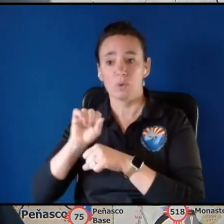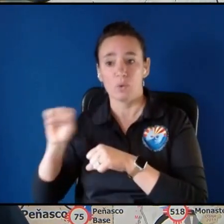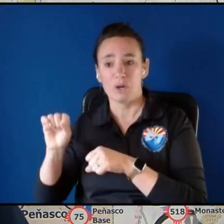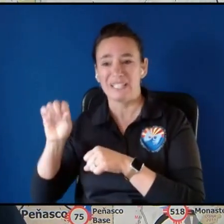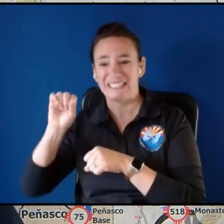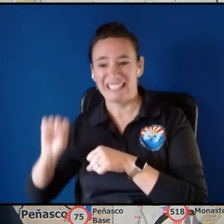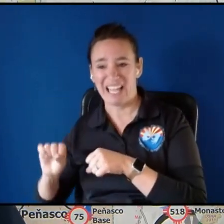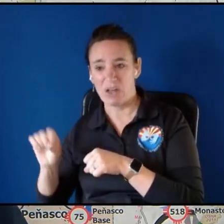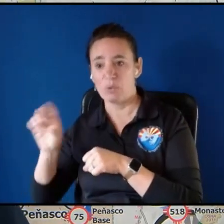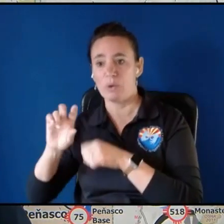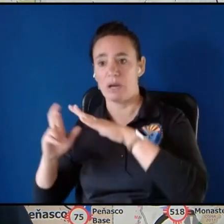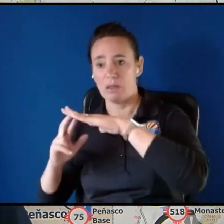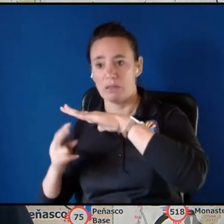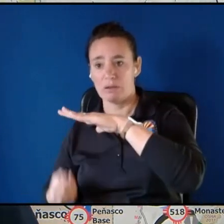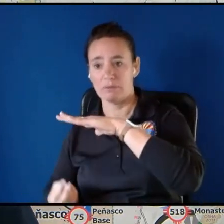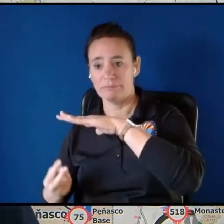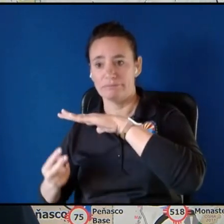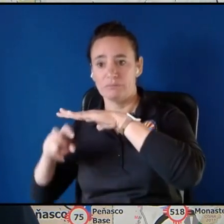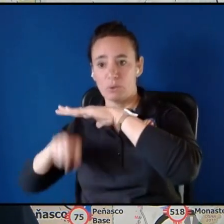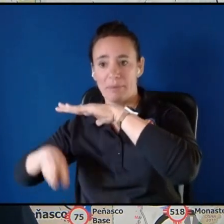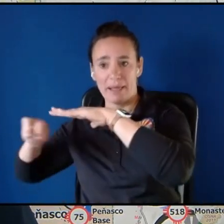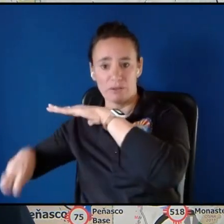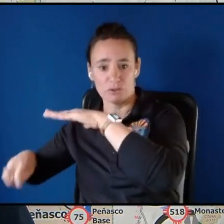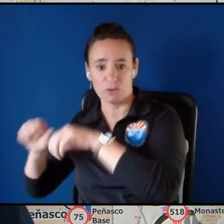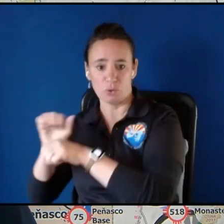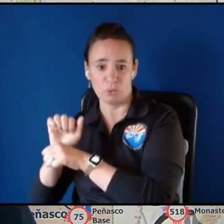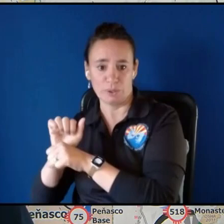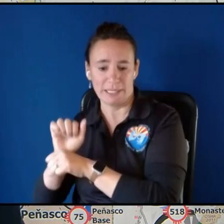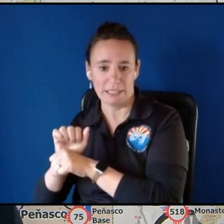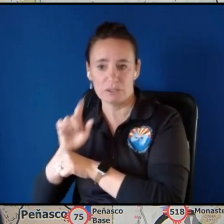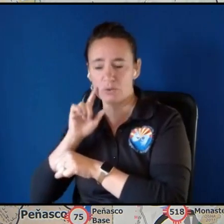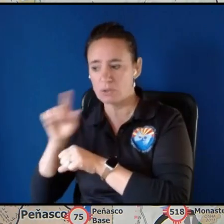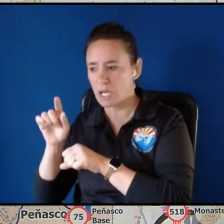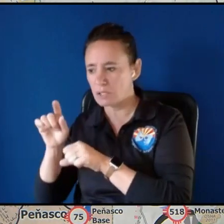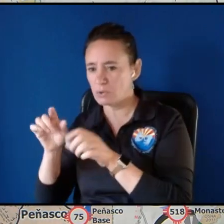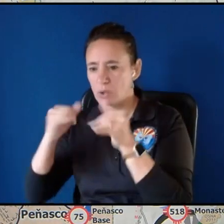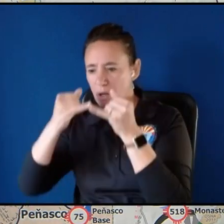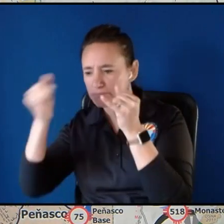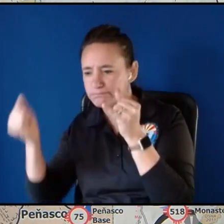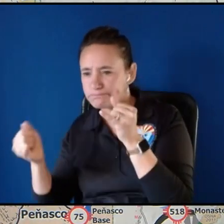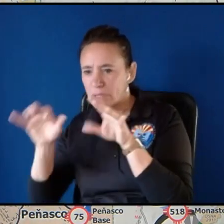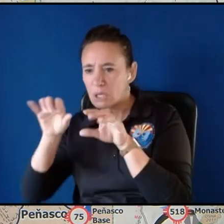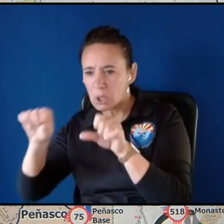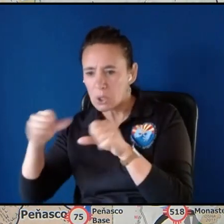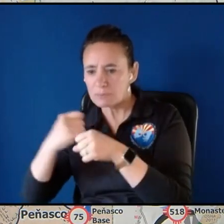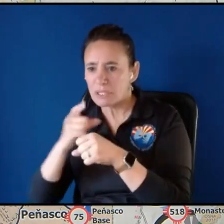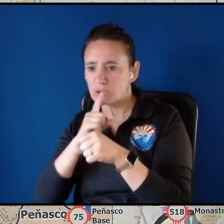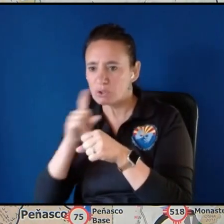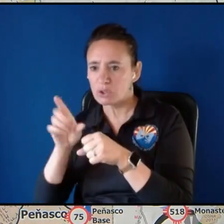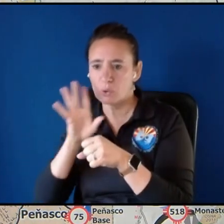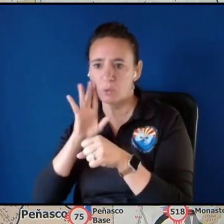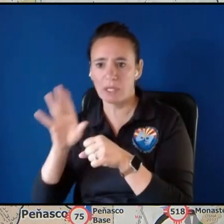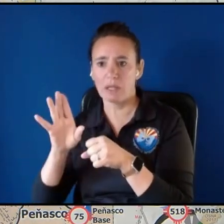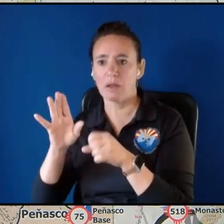to close that up and get good eyes on that area and make sure that it's going to hold. Another area of concern for us